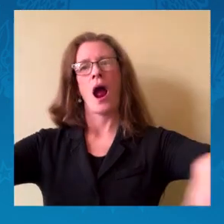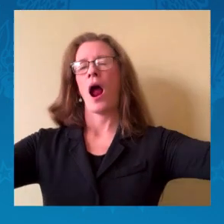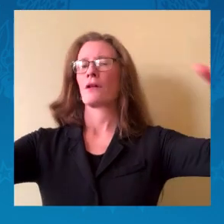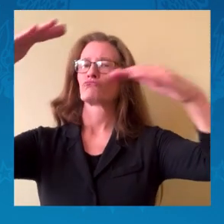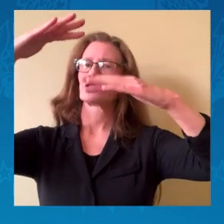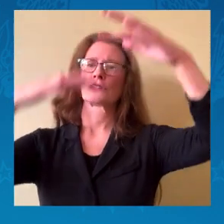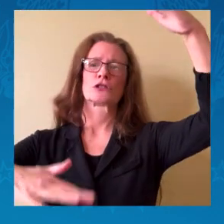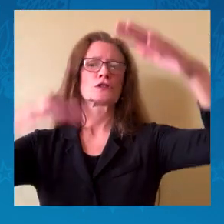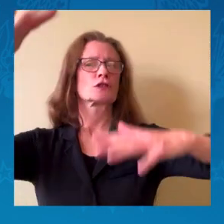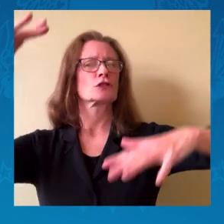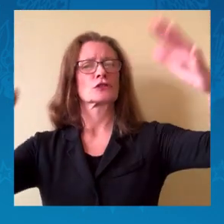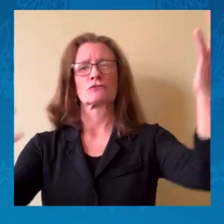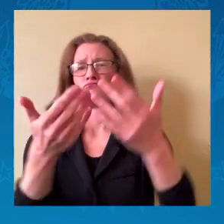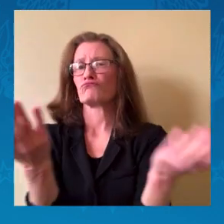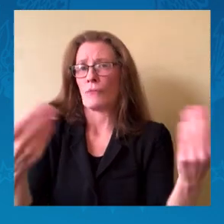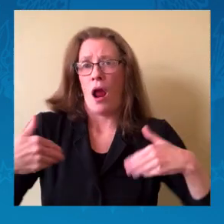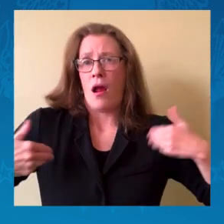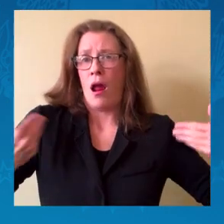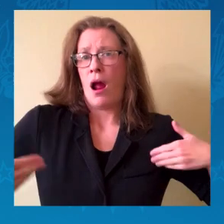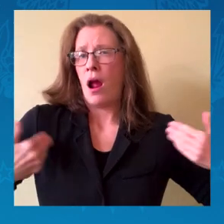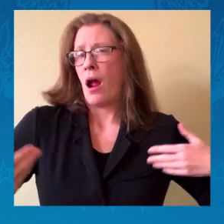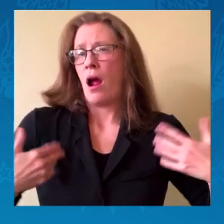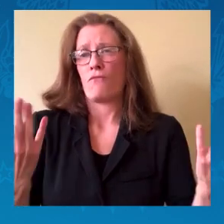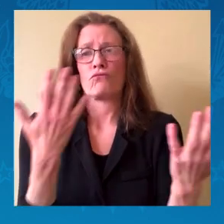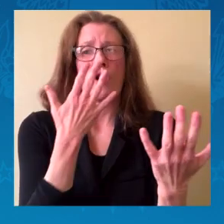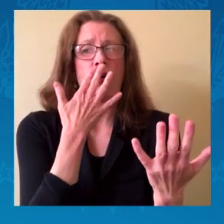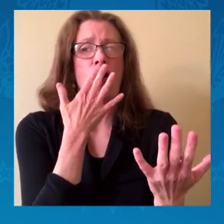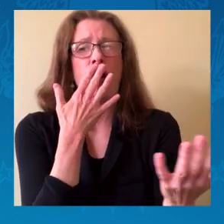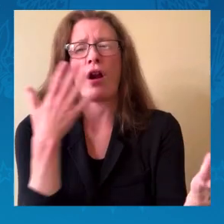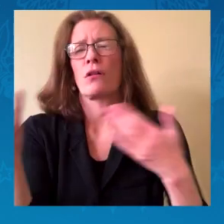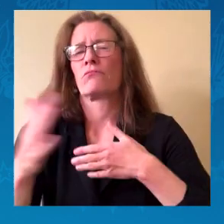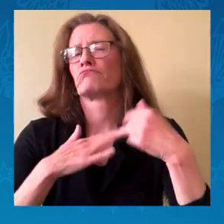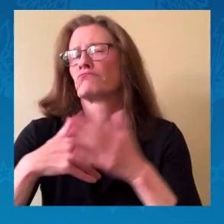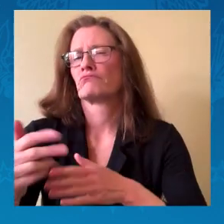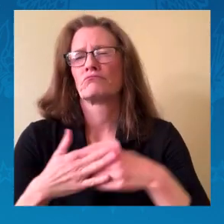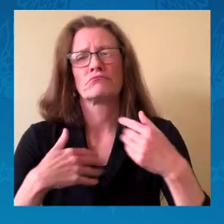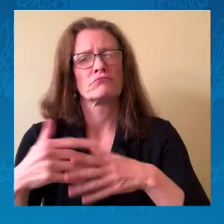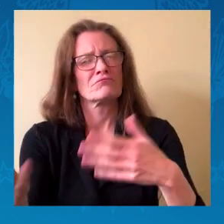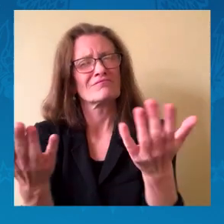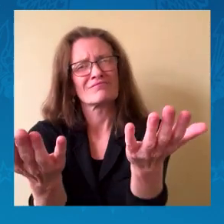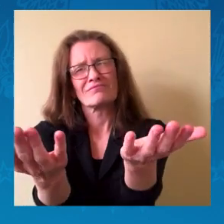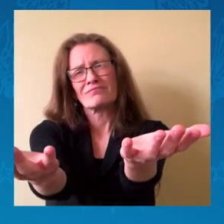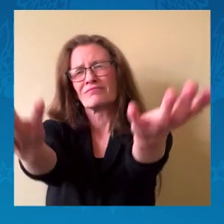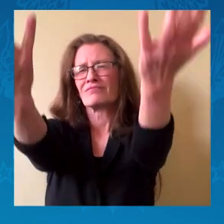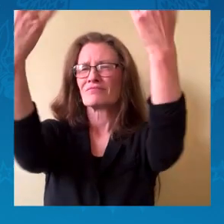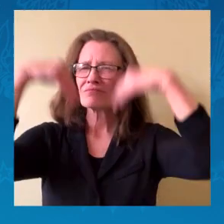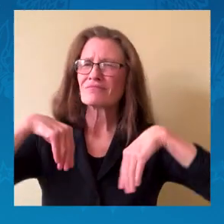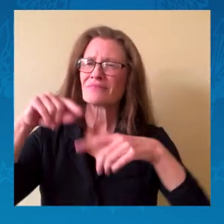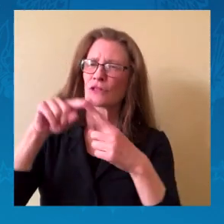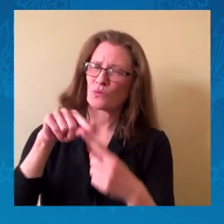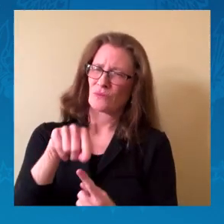All students are STEM students. Well, we're eager to inspire the next generation of space explorers.